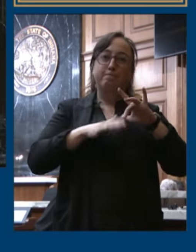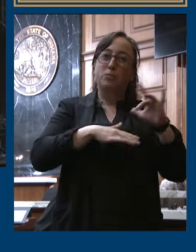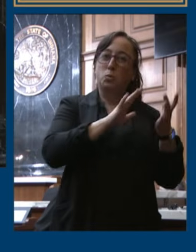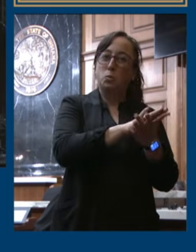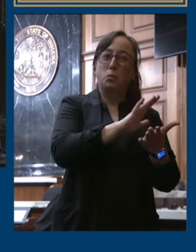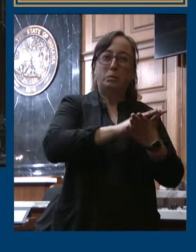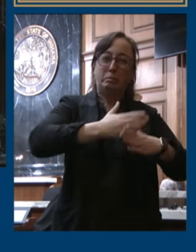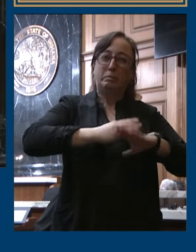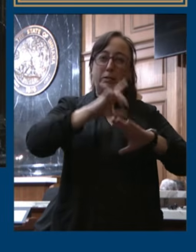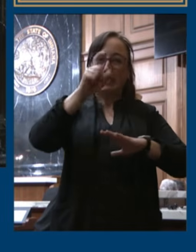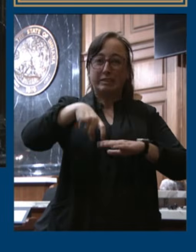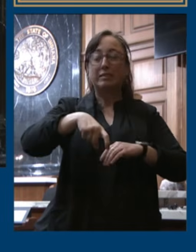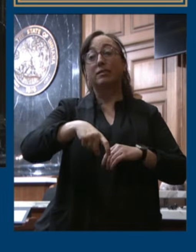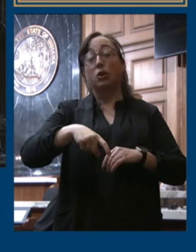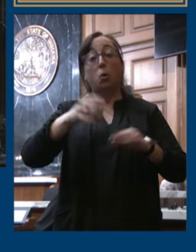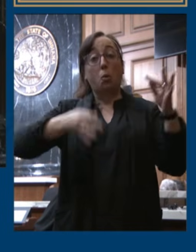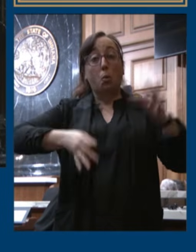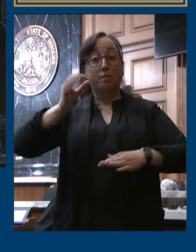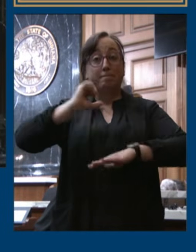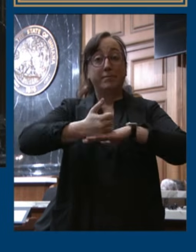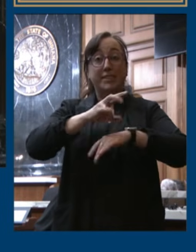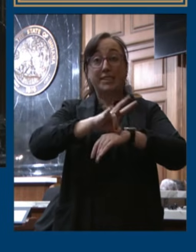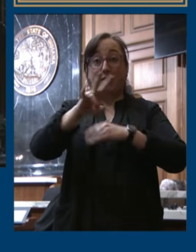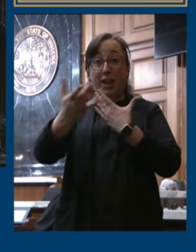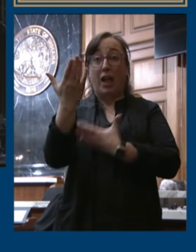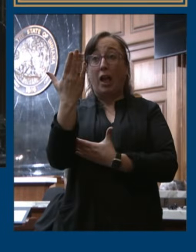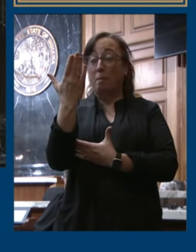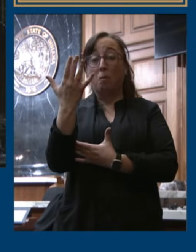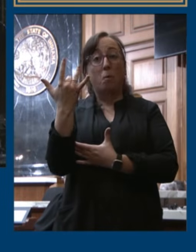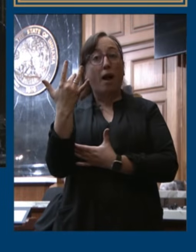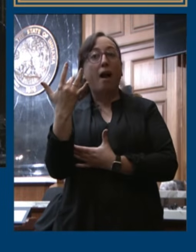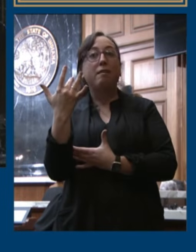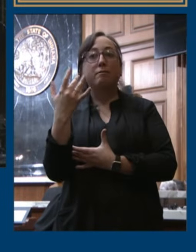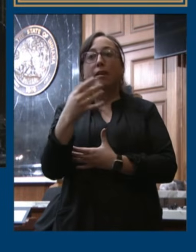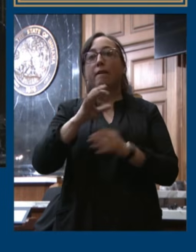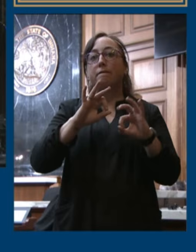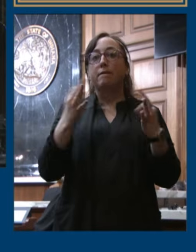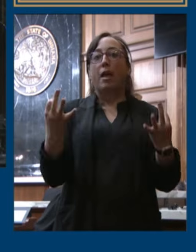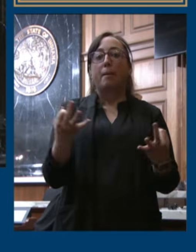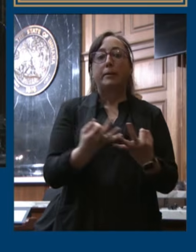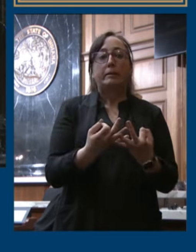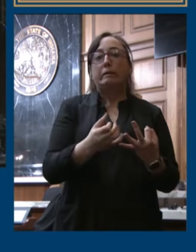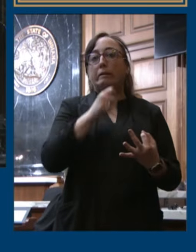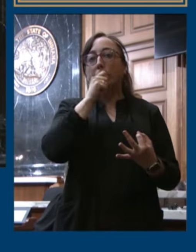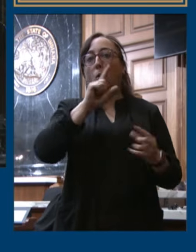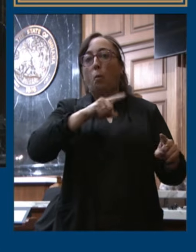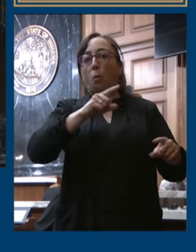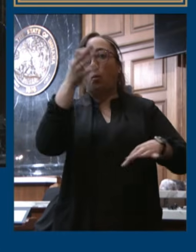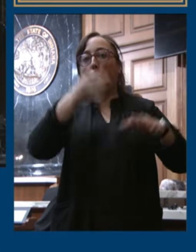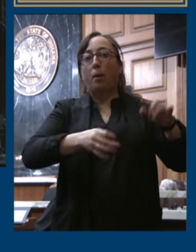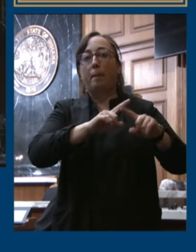30 A.M. ON THURSDAY MORNINGS? TO GET FAMILIES OUT OF COURT AND BACK TO WORK AND SCHOOL. IT WORKS.